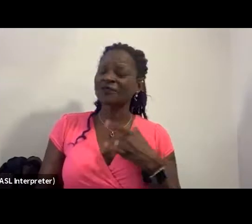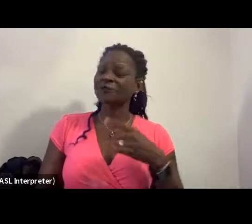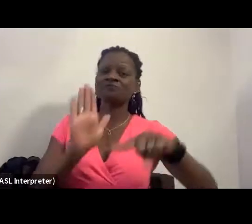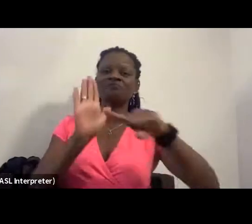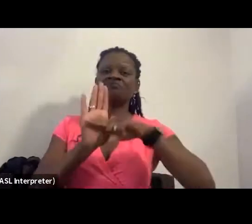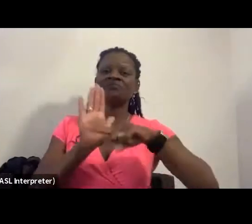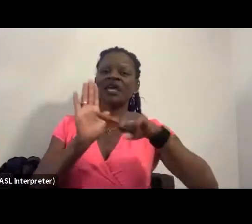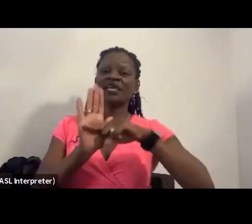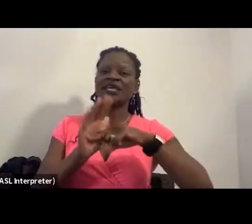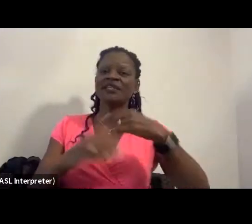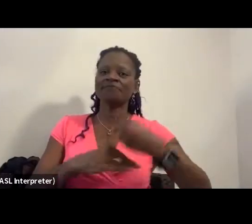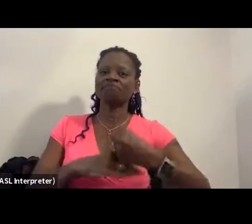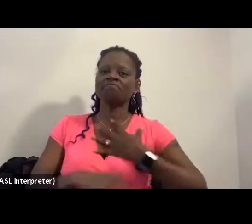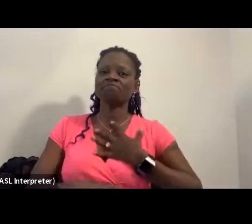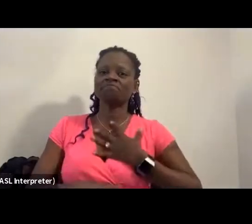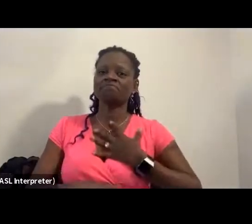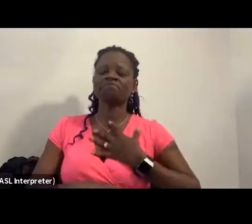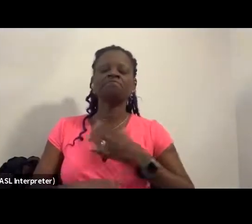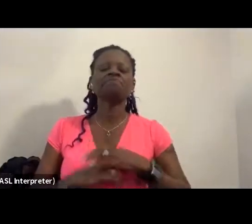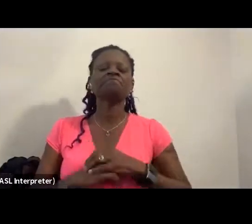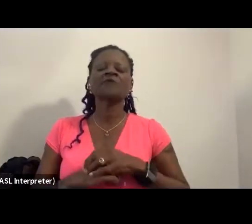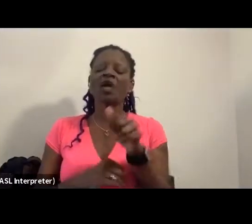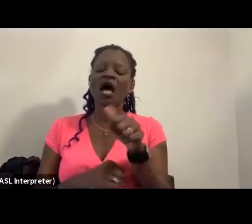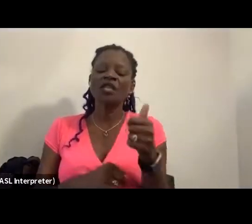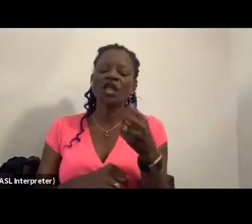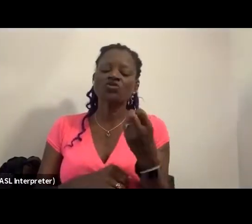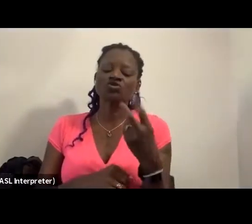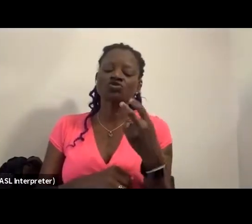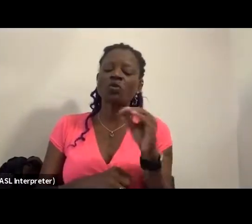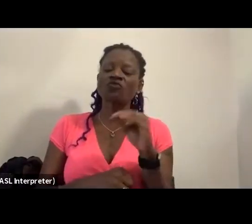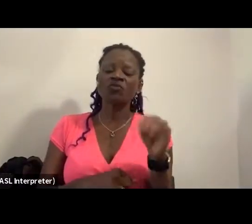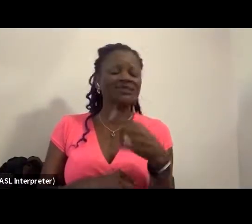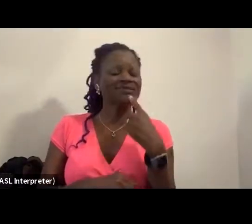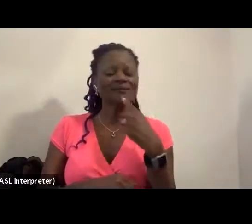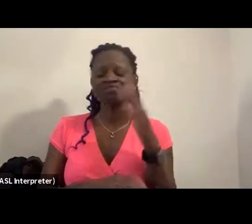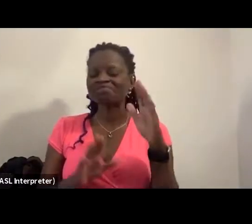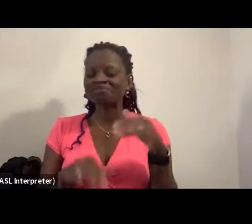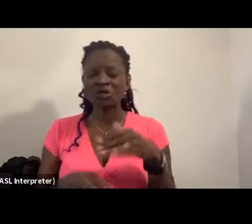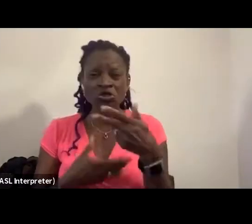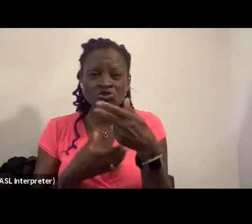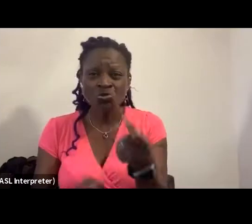Another 12 percent said they simply don't trust the vaccine and will rely on their